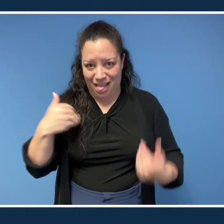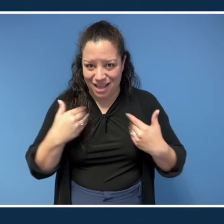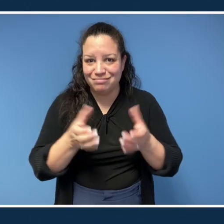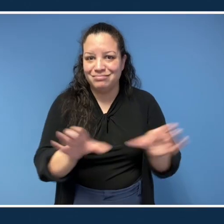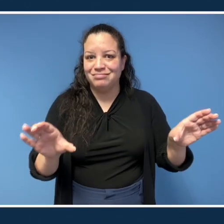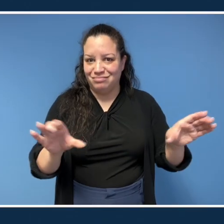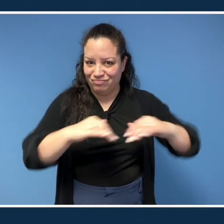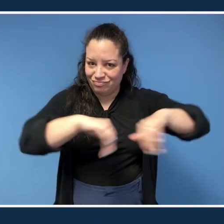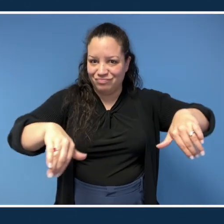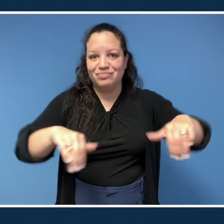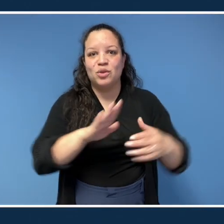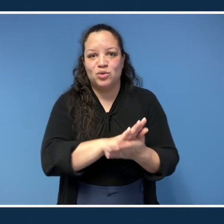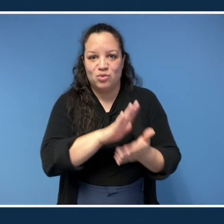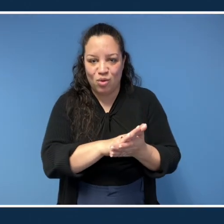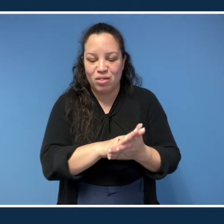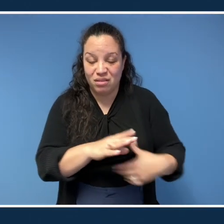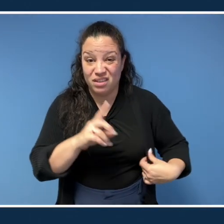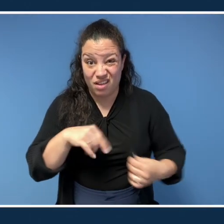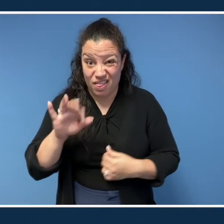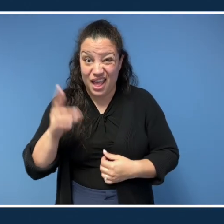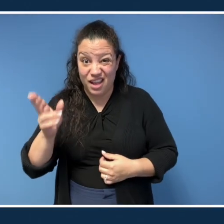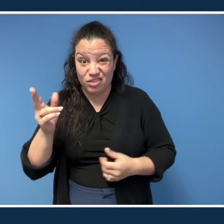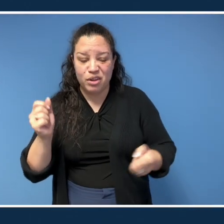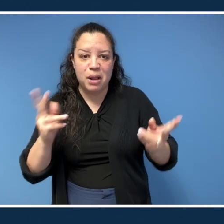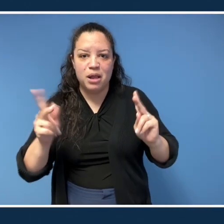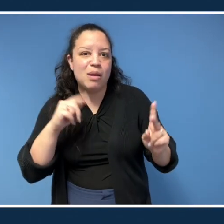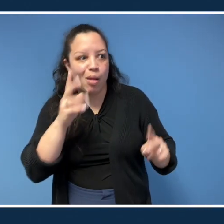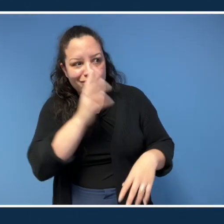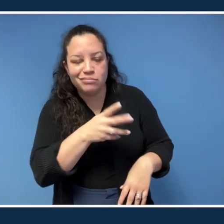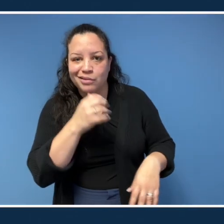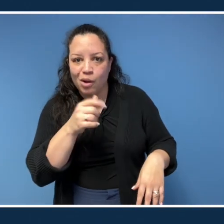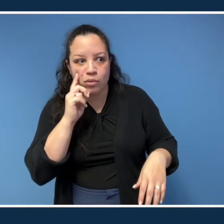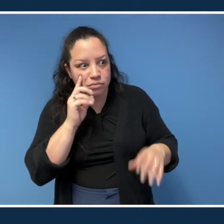So it's one of those important parts of our history that's not necessarily looked after, but also the